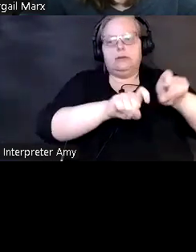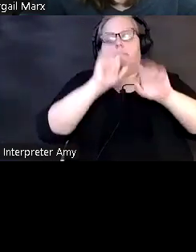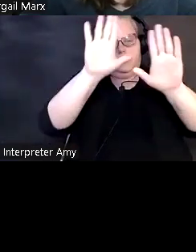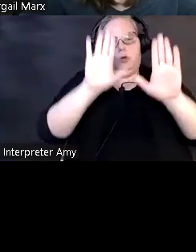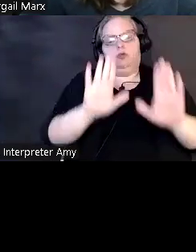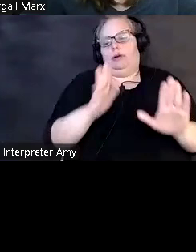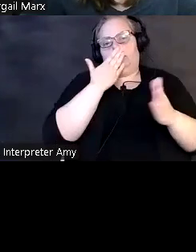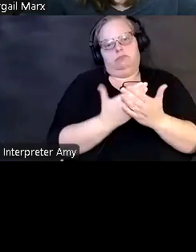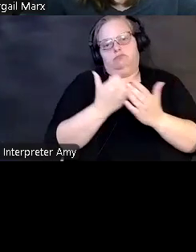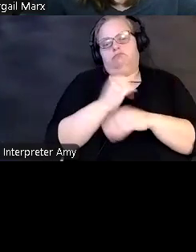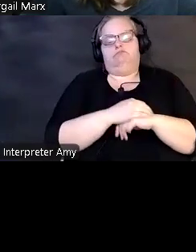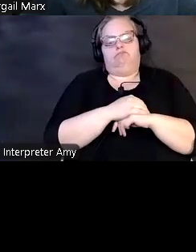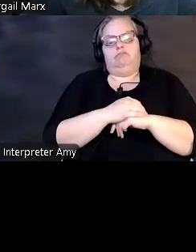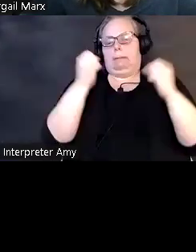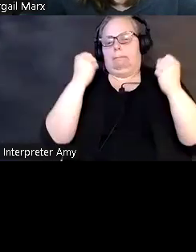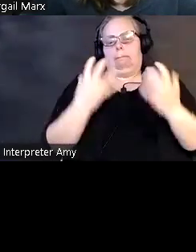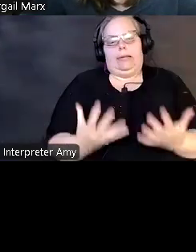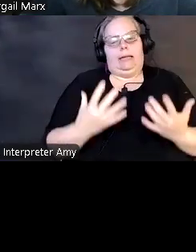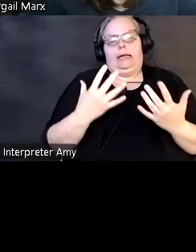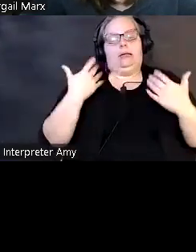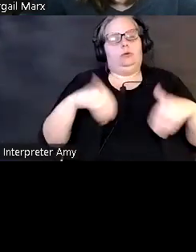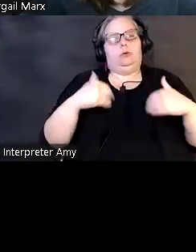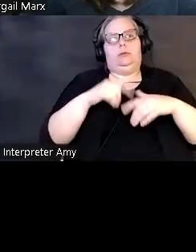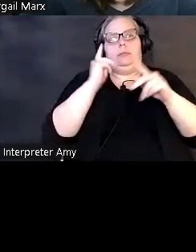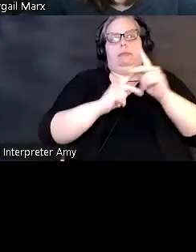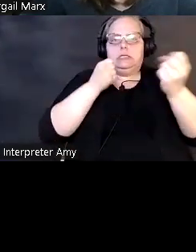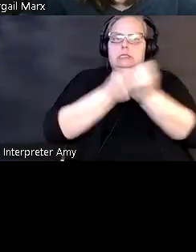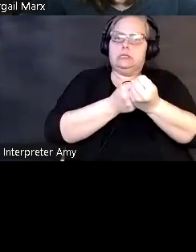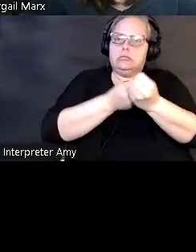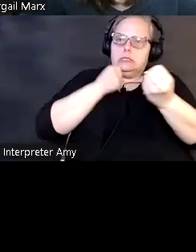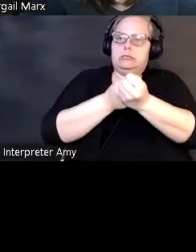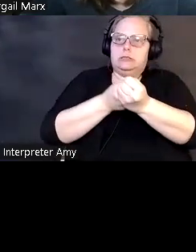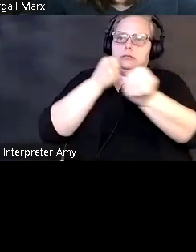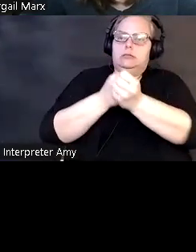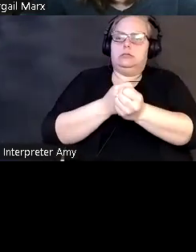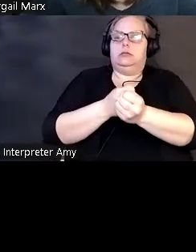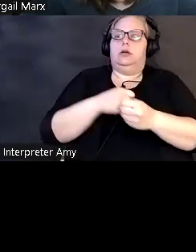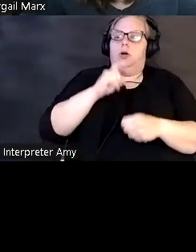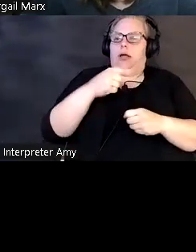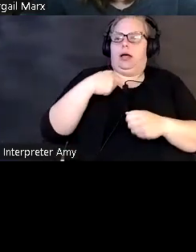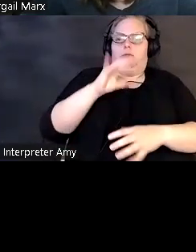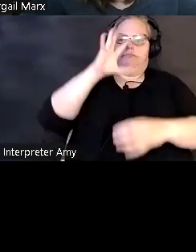It was through a lot of advocacy that we -- I was on the group that helped with that AT bulletin